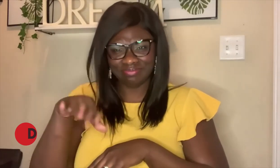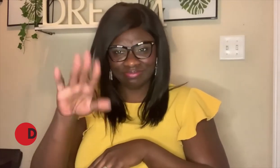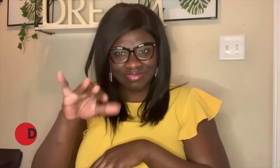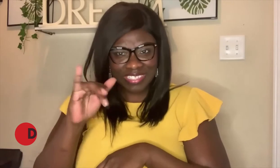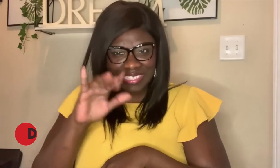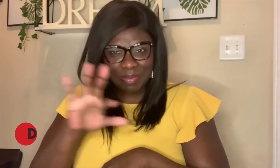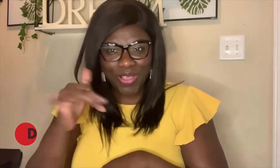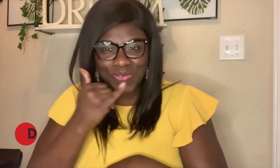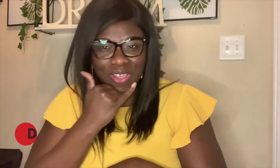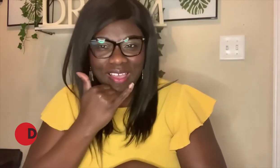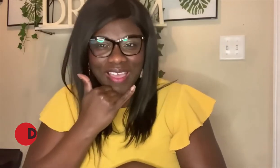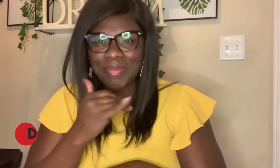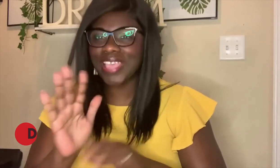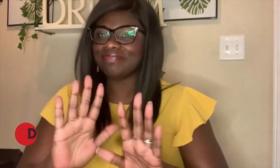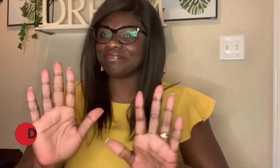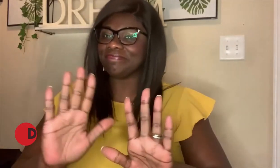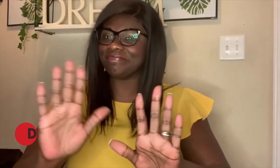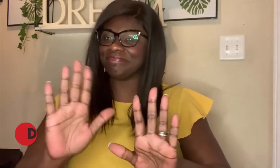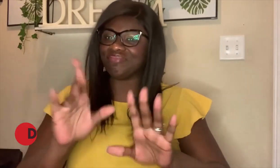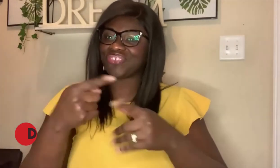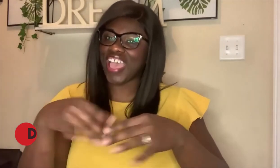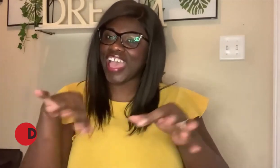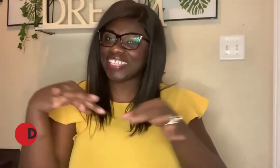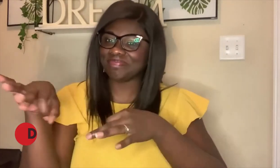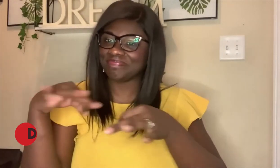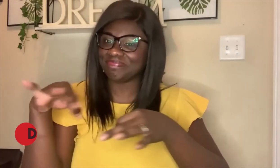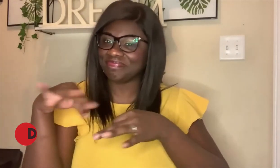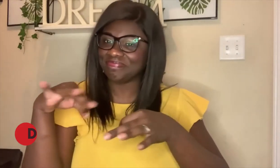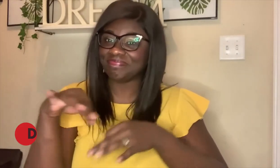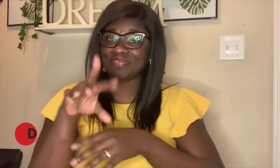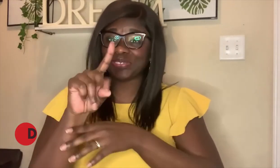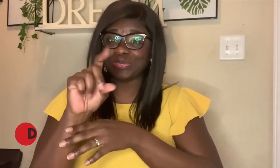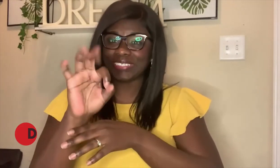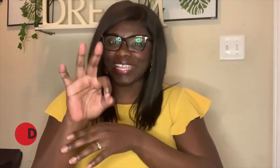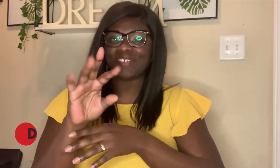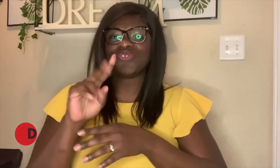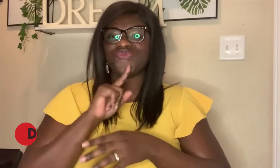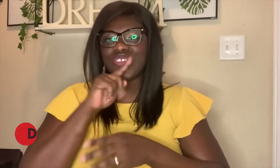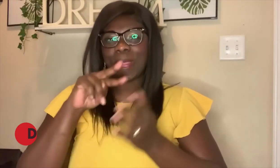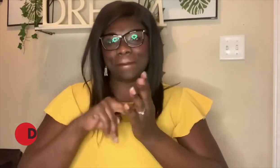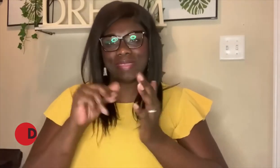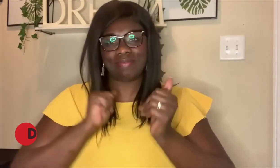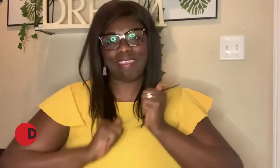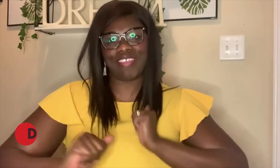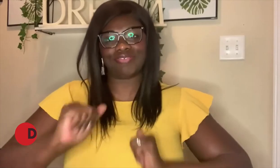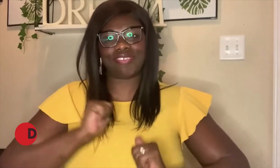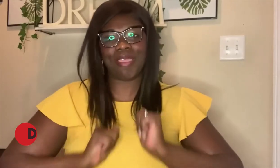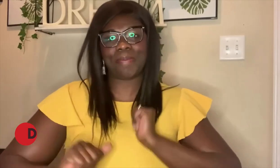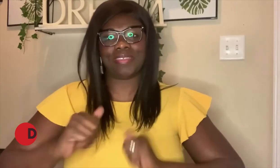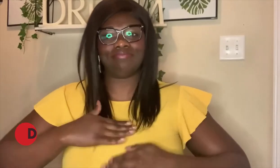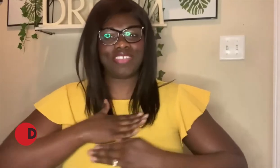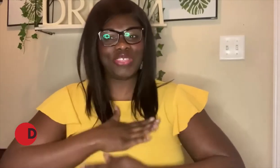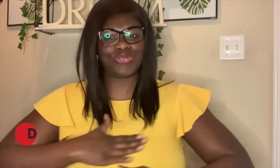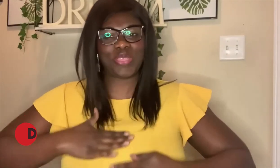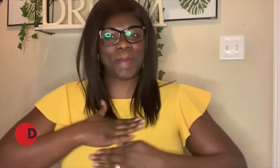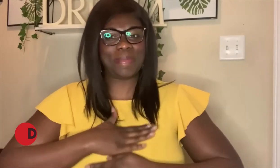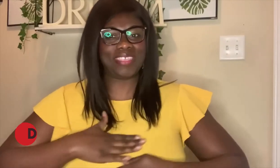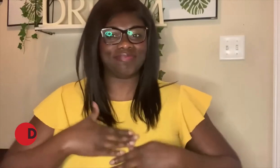No, I needed to explain "Def" really means entertainment and enjoyment.